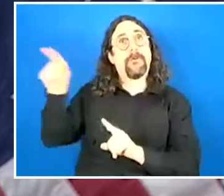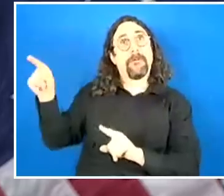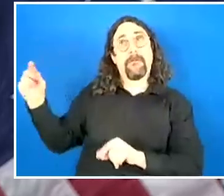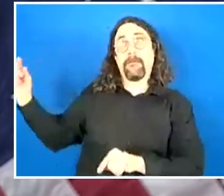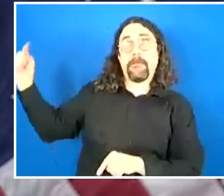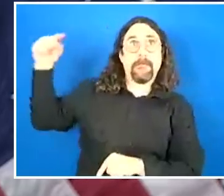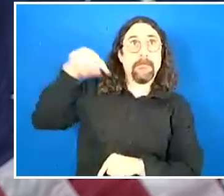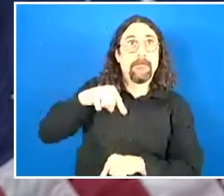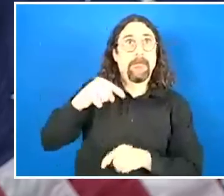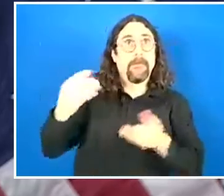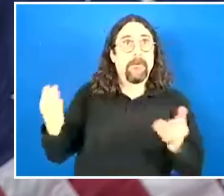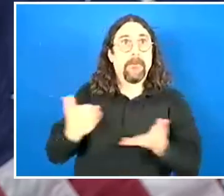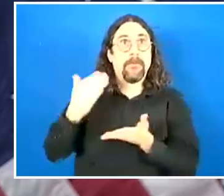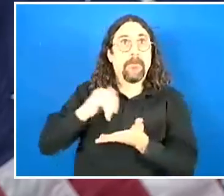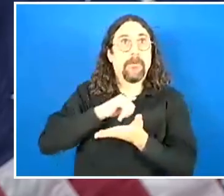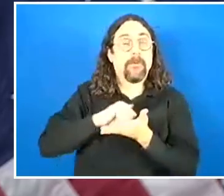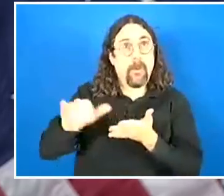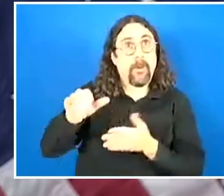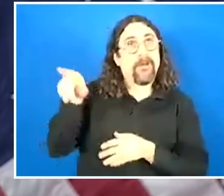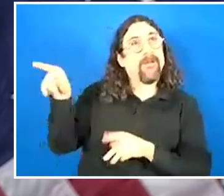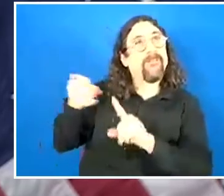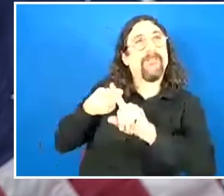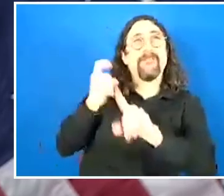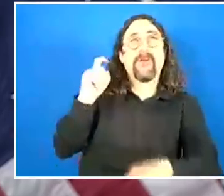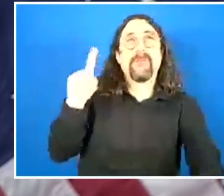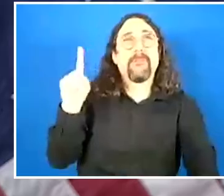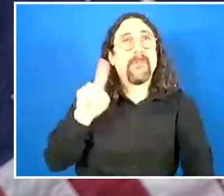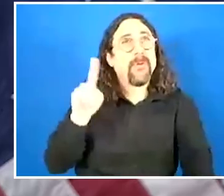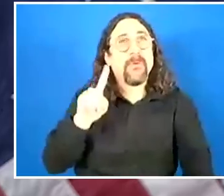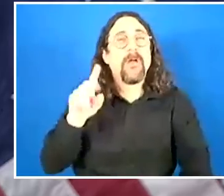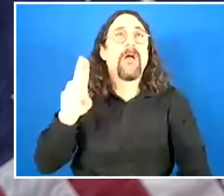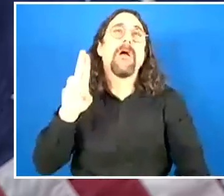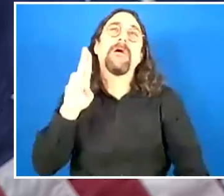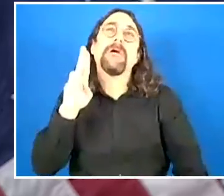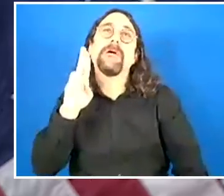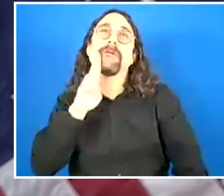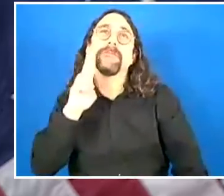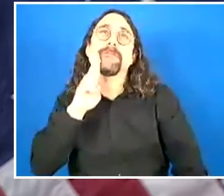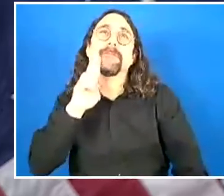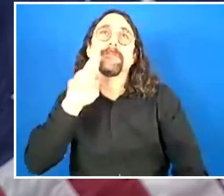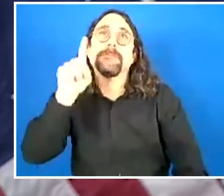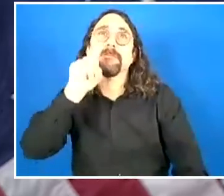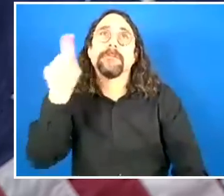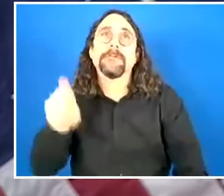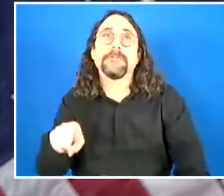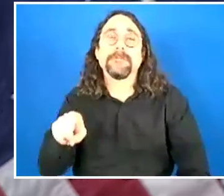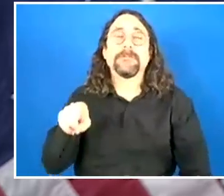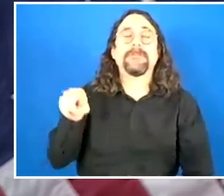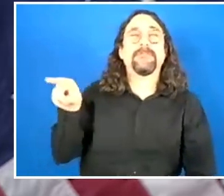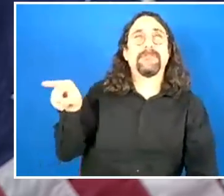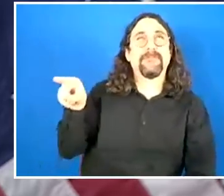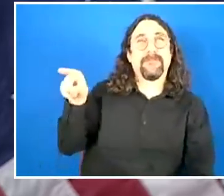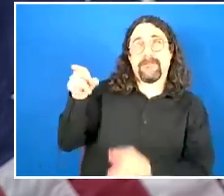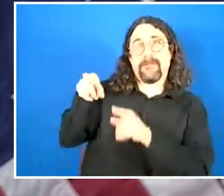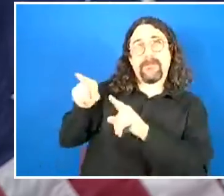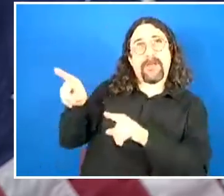SYSTEM BACK AFTER RRHUICANE HARVEY. AGAIN, AN UNPECREENDTE D DISASTER THAT AFFLICTED ONE OF THE NATION'S